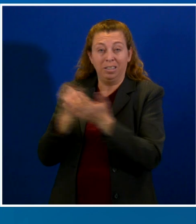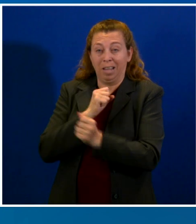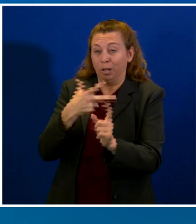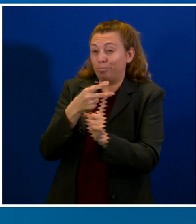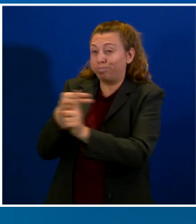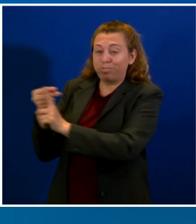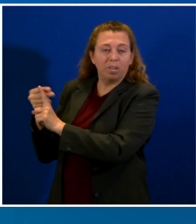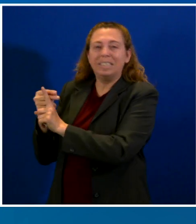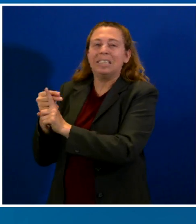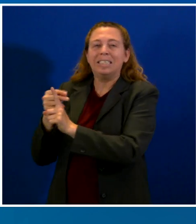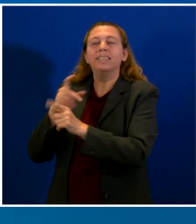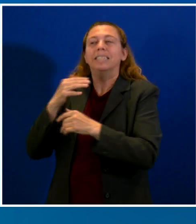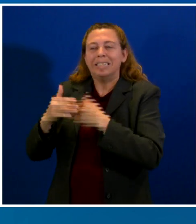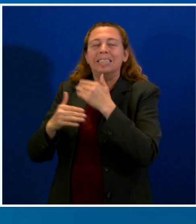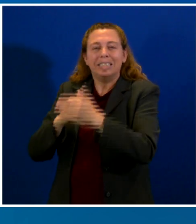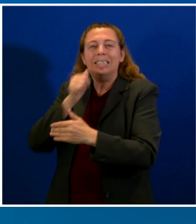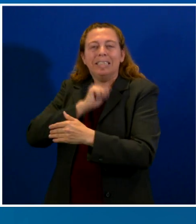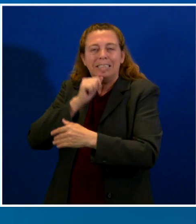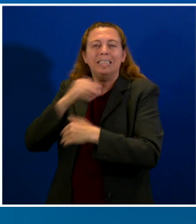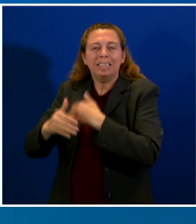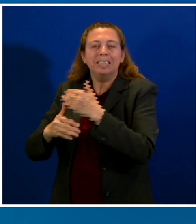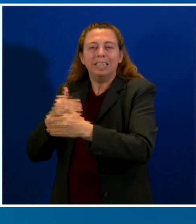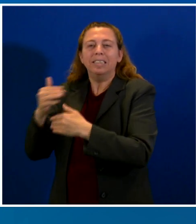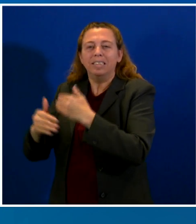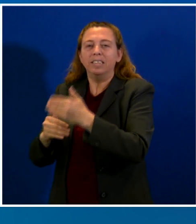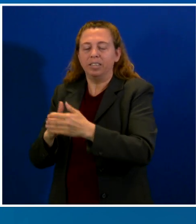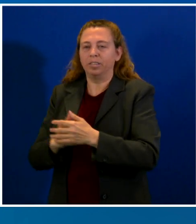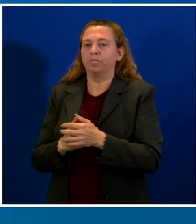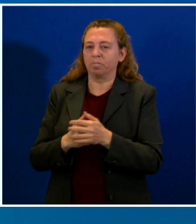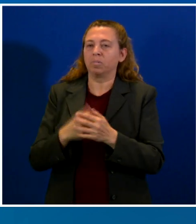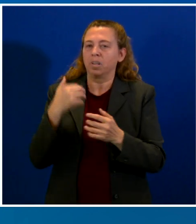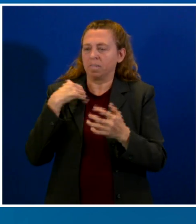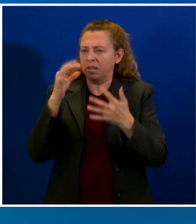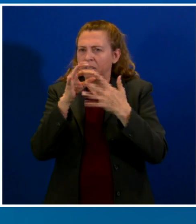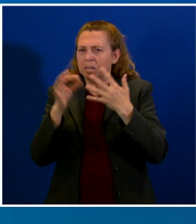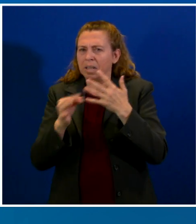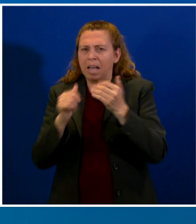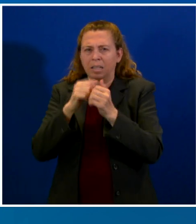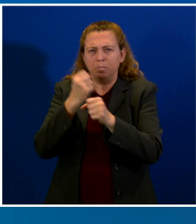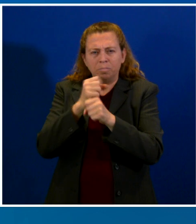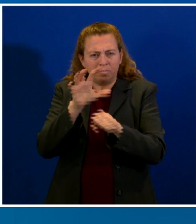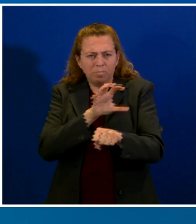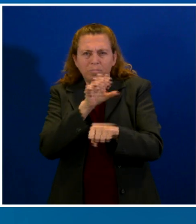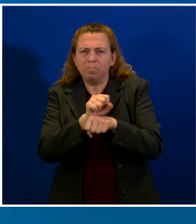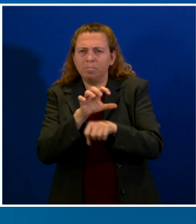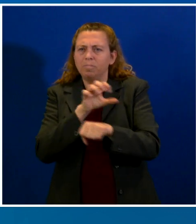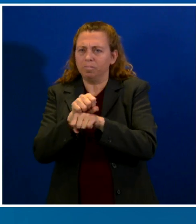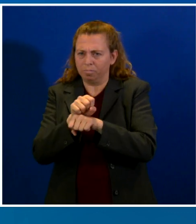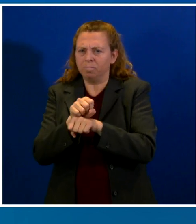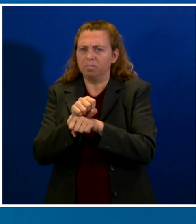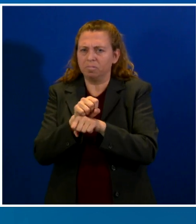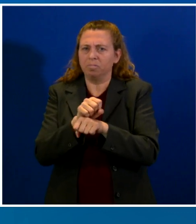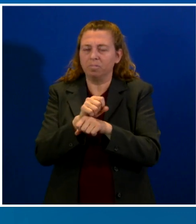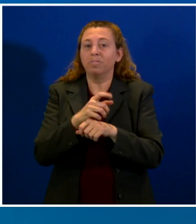There are many options for getting a vaccine appointment, and each has a very different process for scheduling.